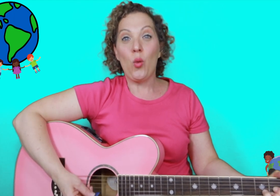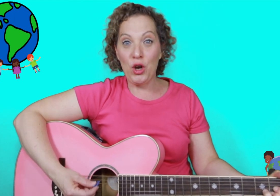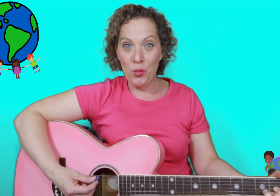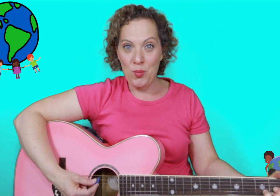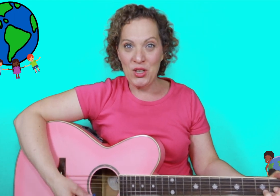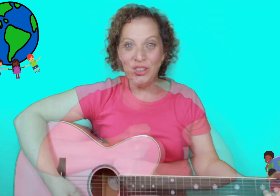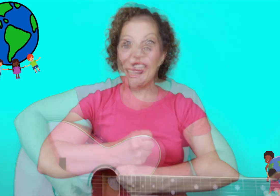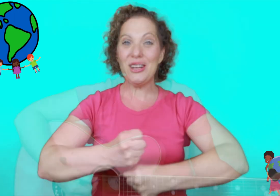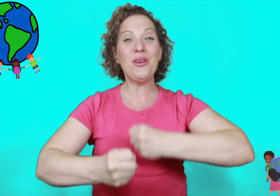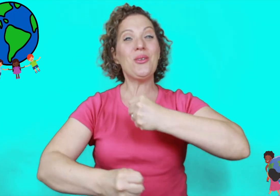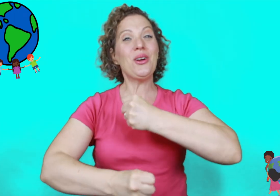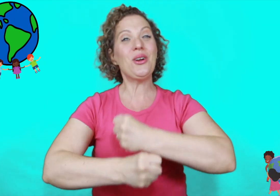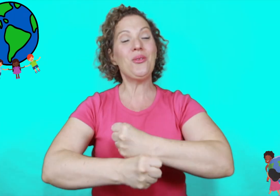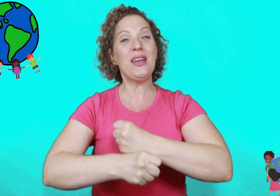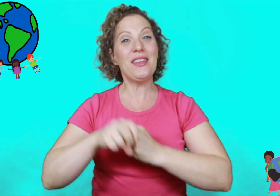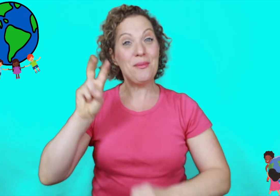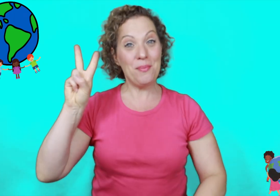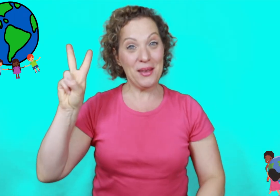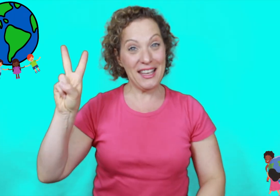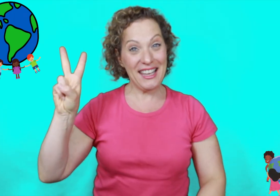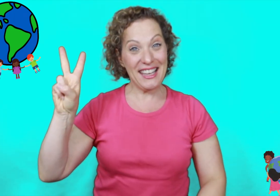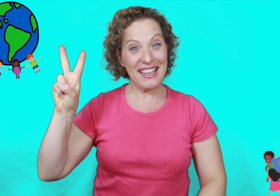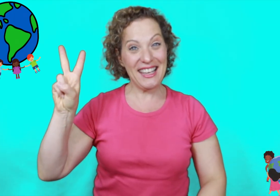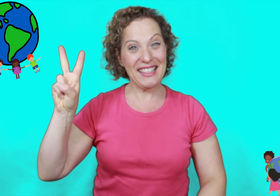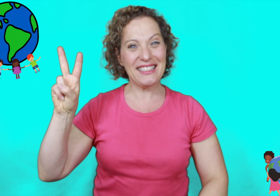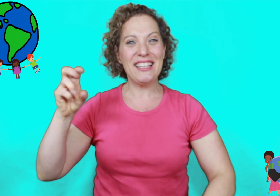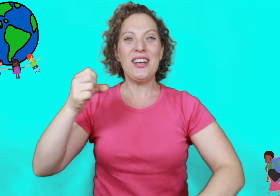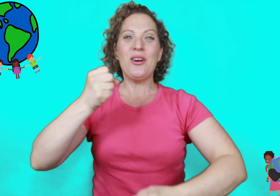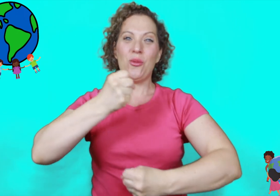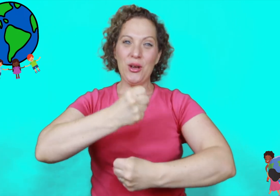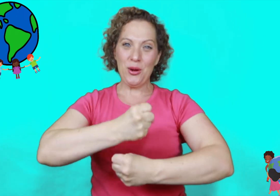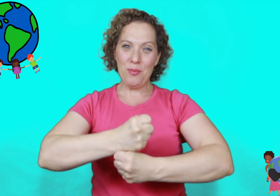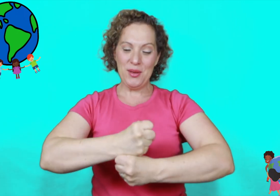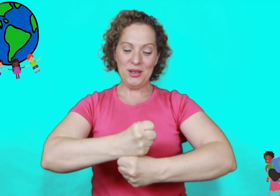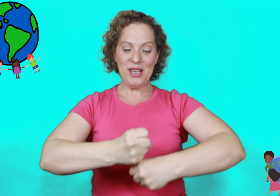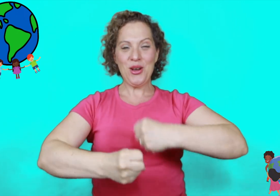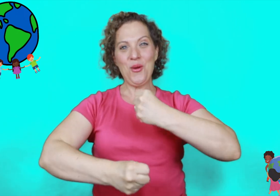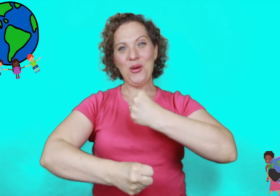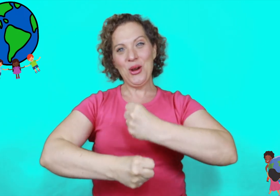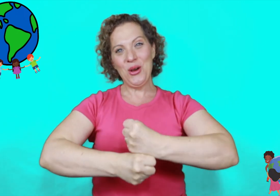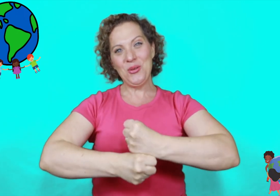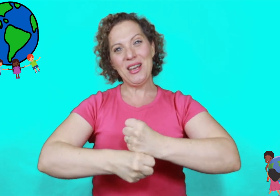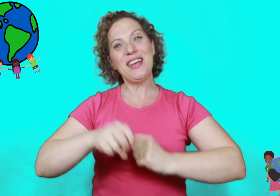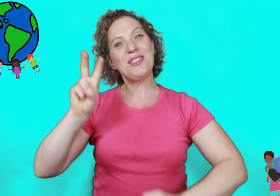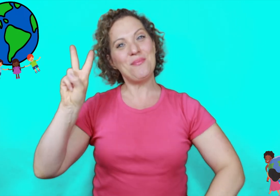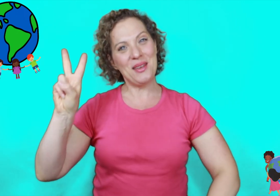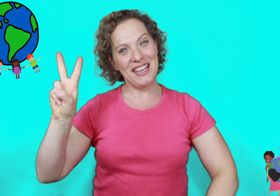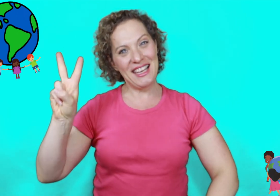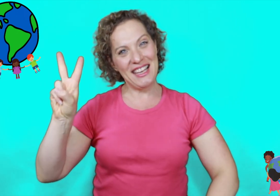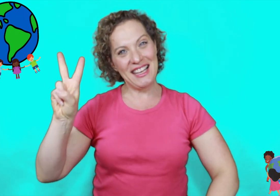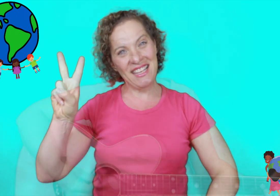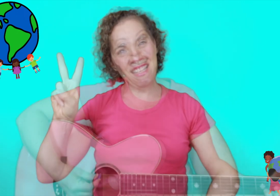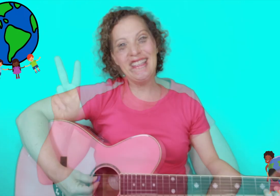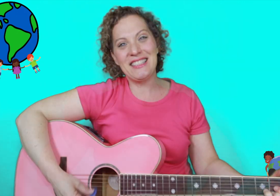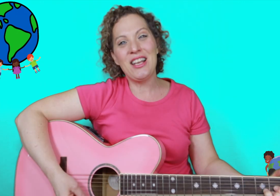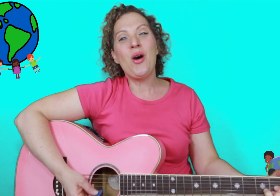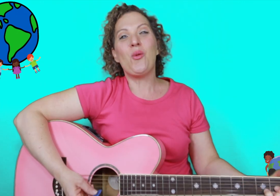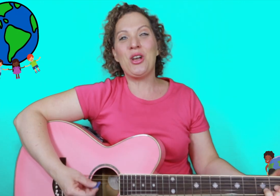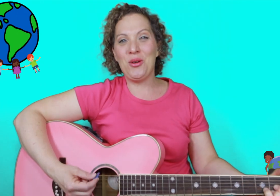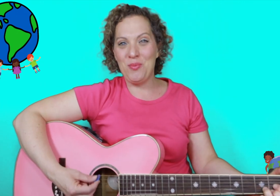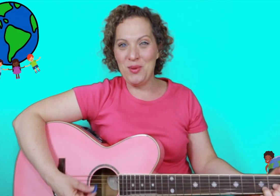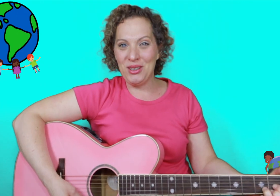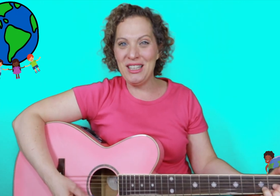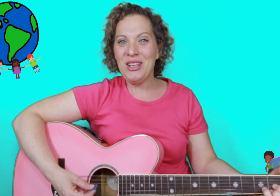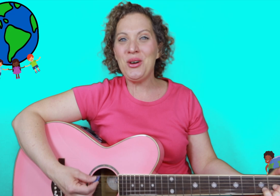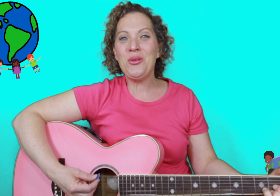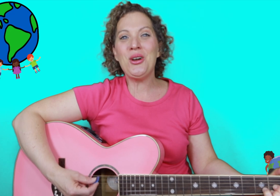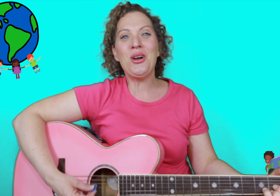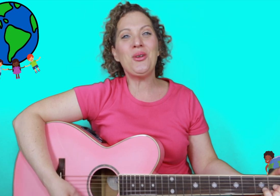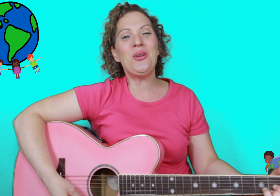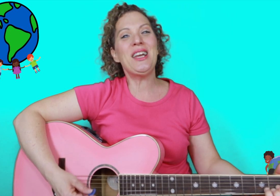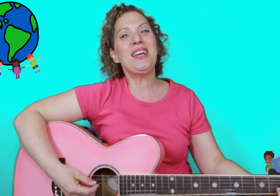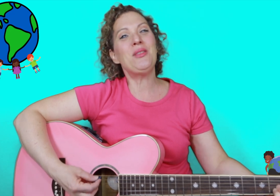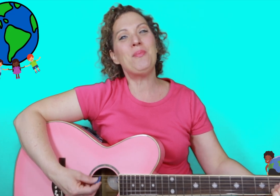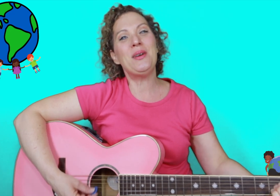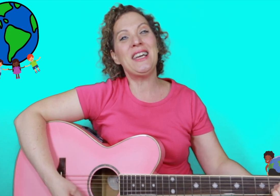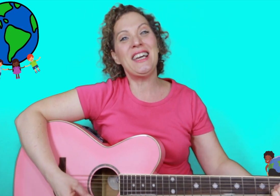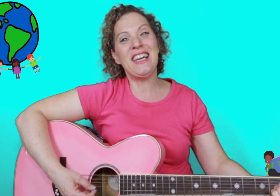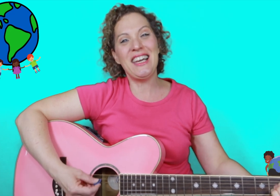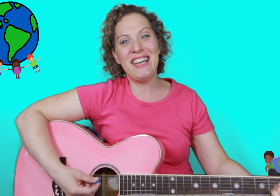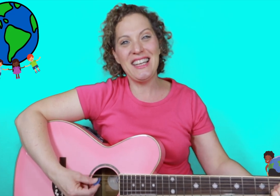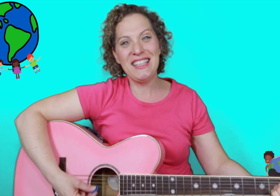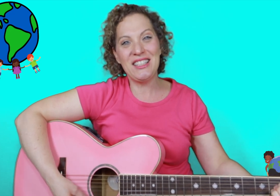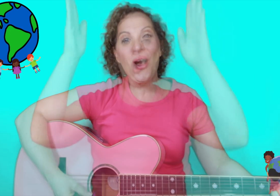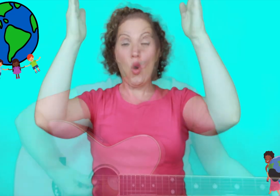we're building a world with peace we're building a world with peace we're building a world with peace